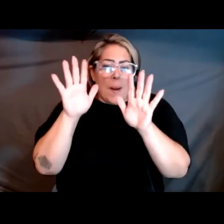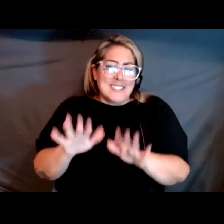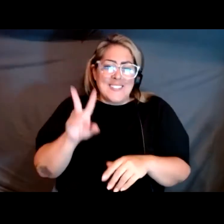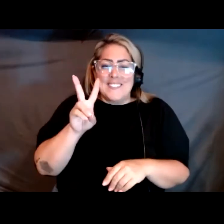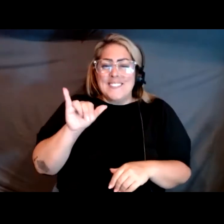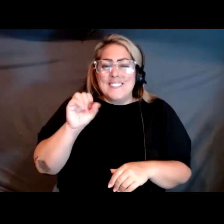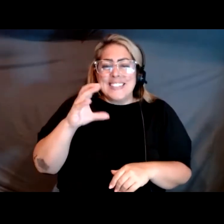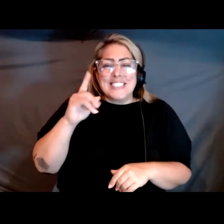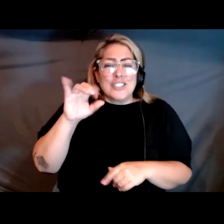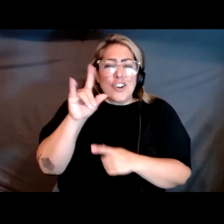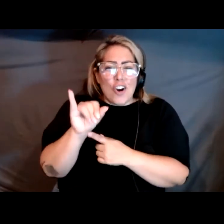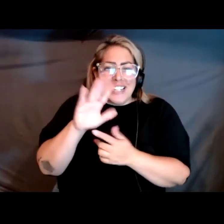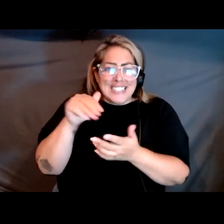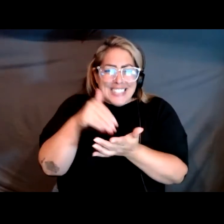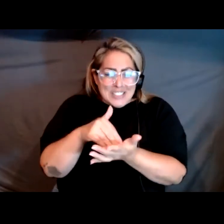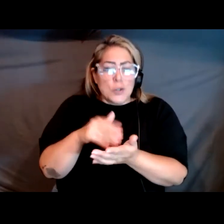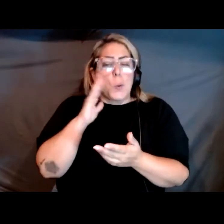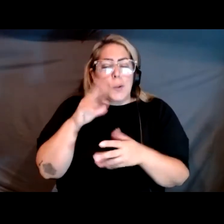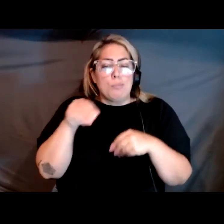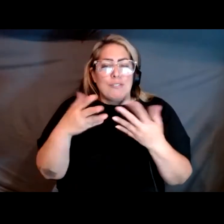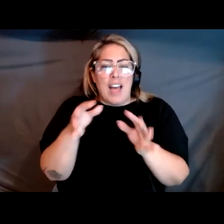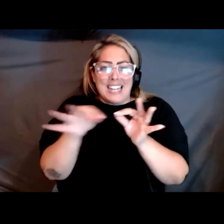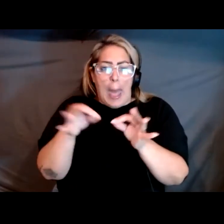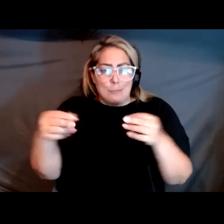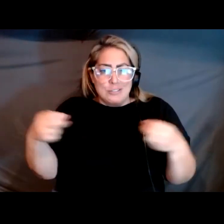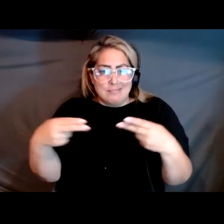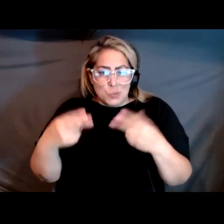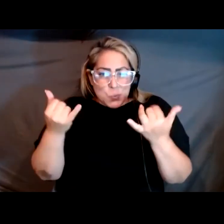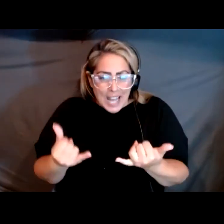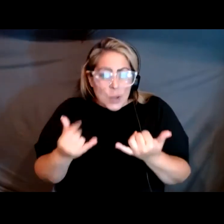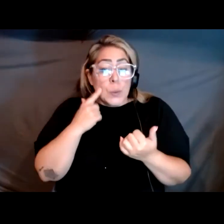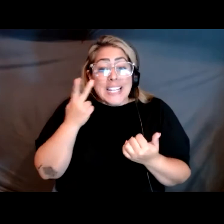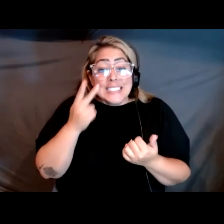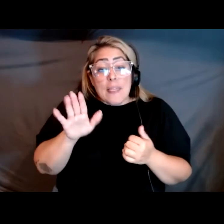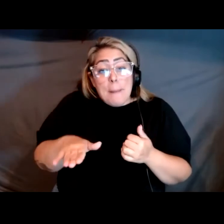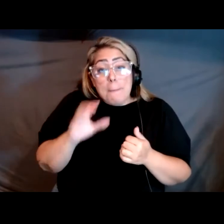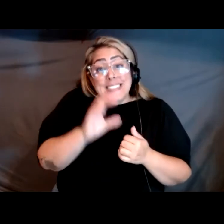You can use the CC button at the bottom of your Zoom screen to view captions.